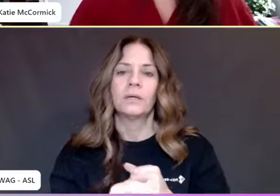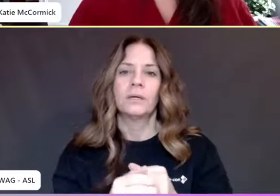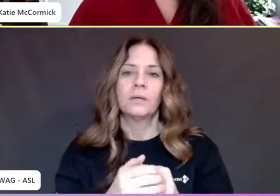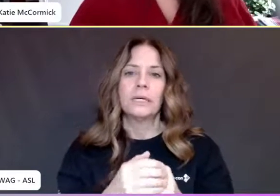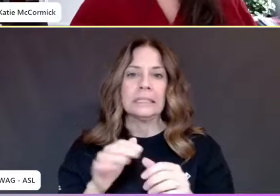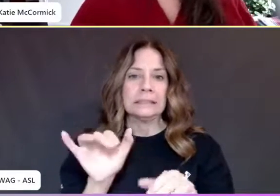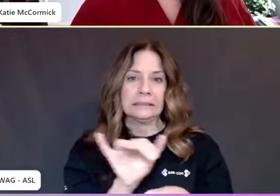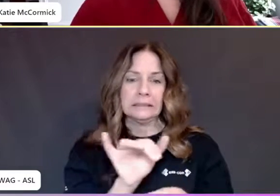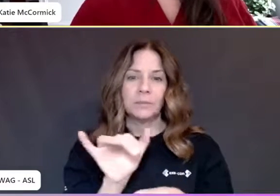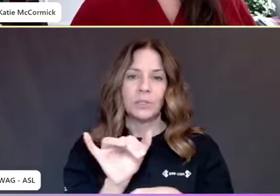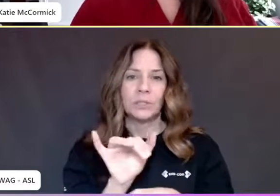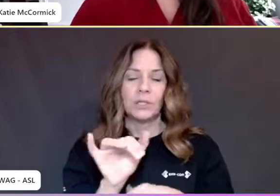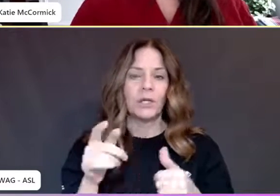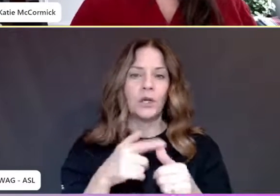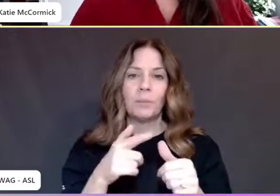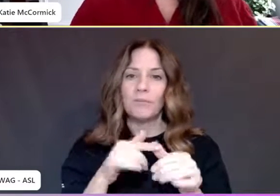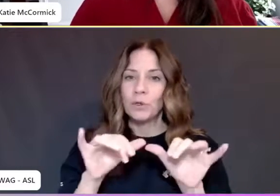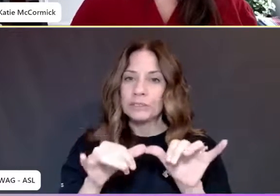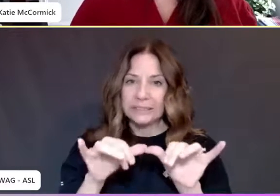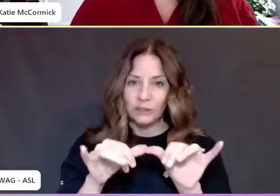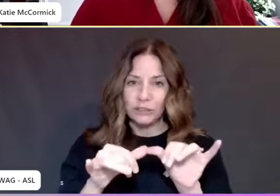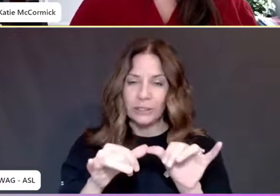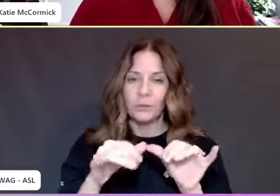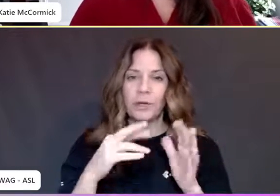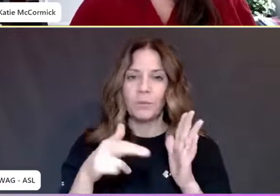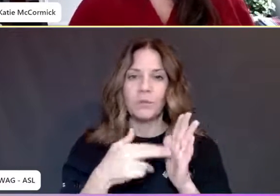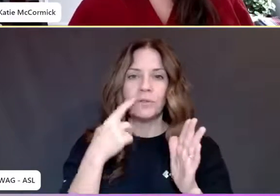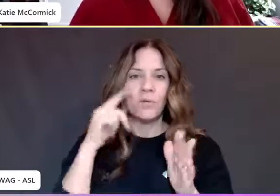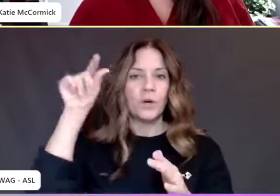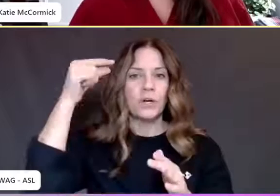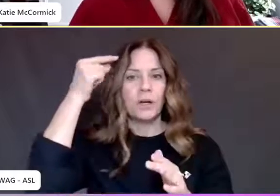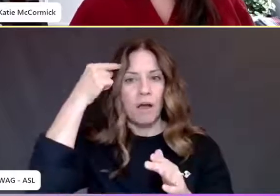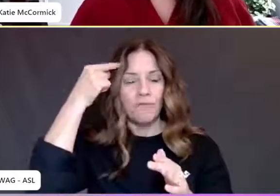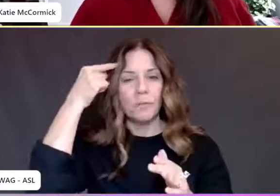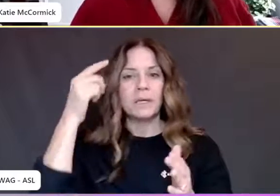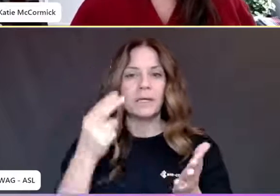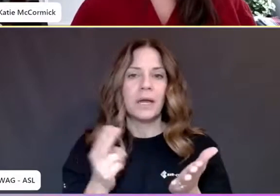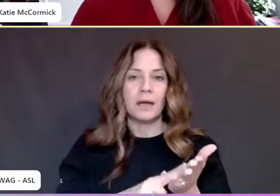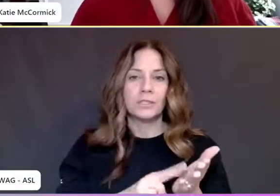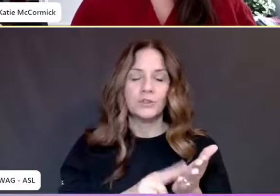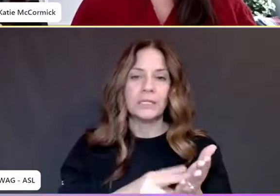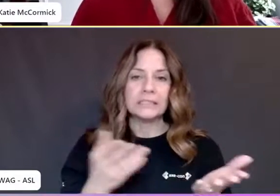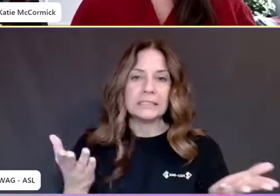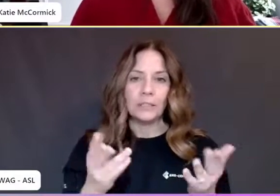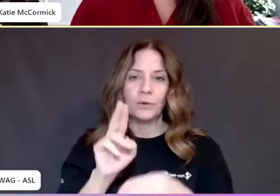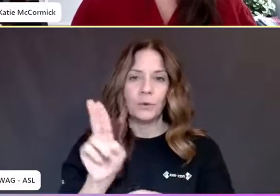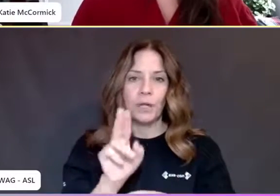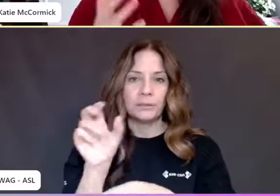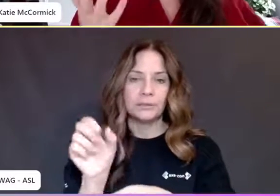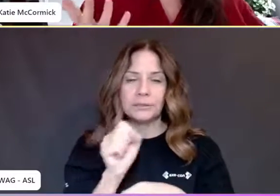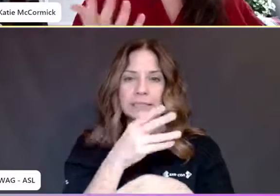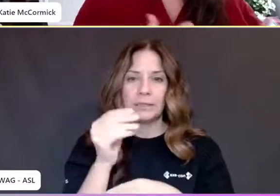time, and that's when I joined. Peermak [Katie